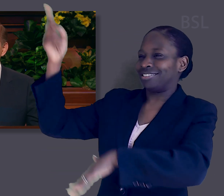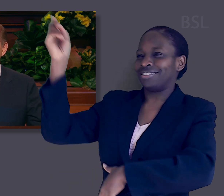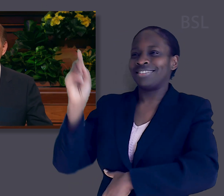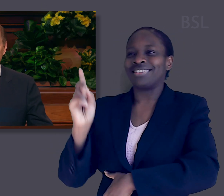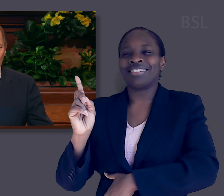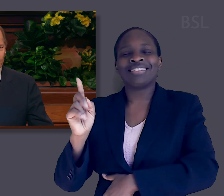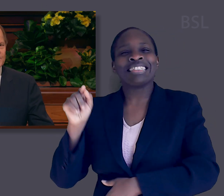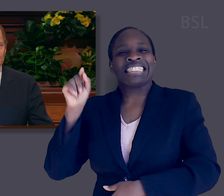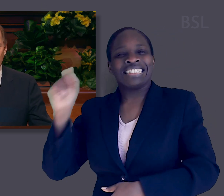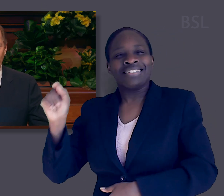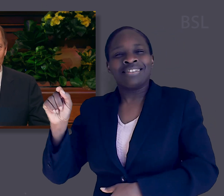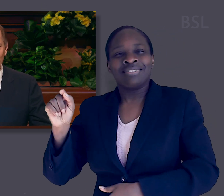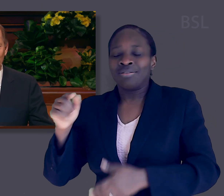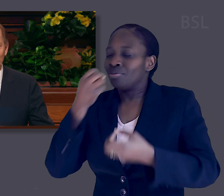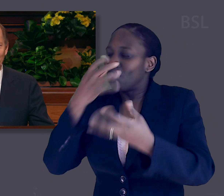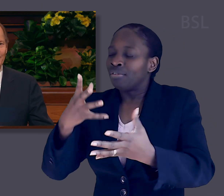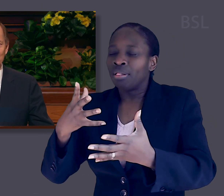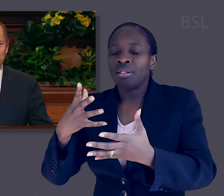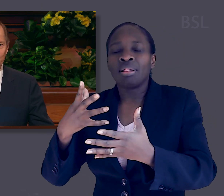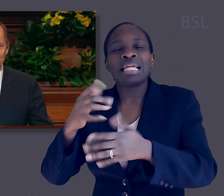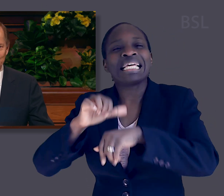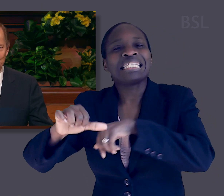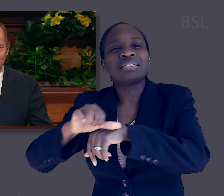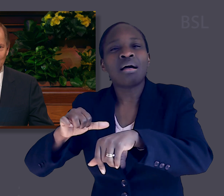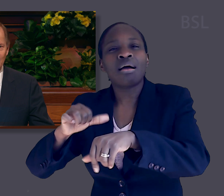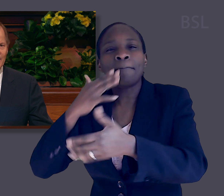is a most glorious and triumphant Easter message.